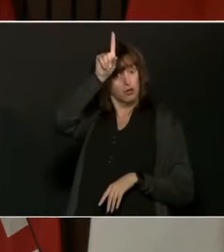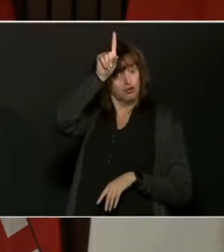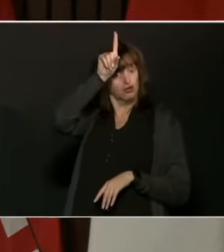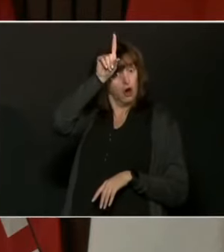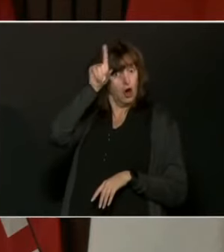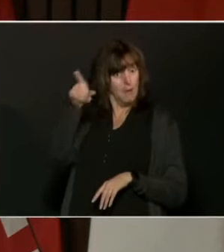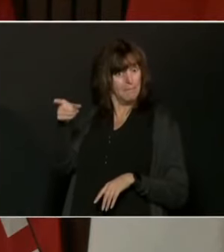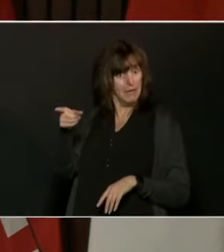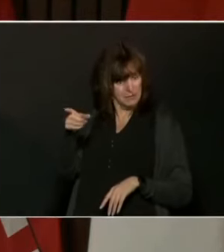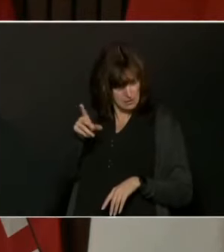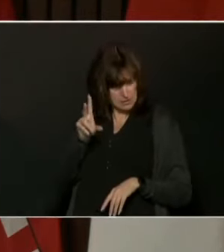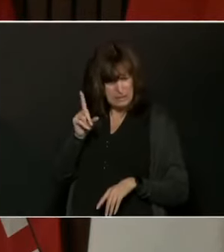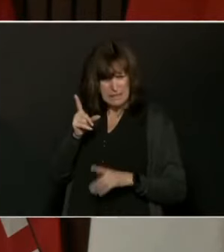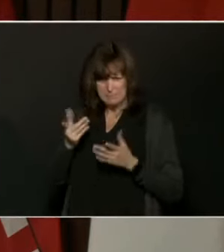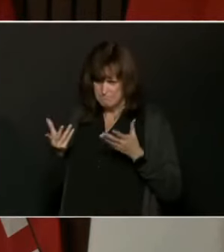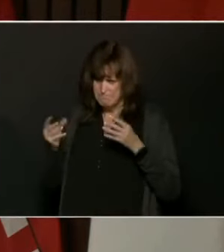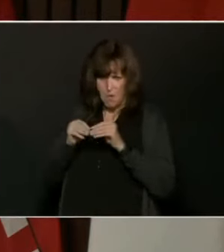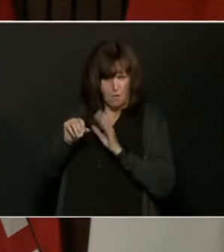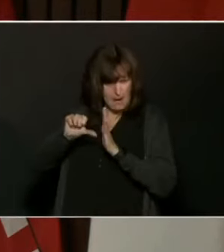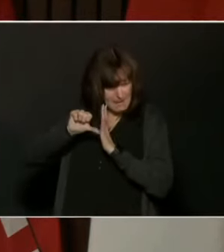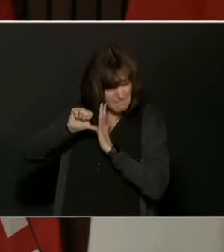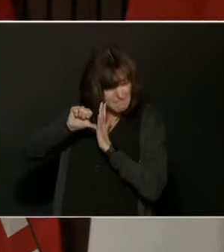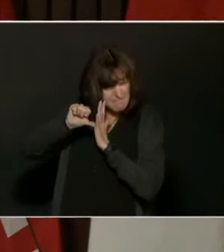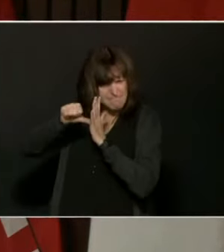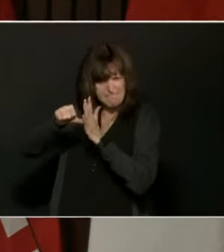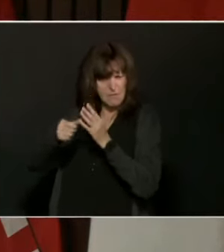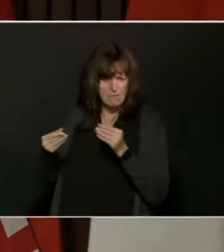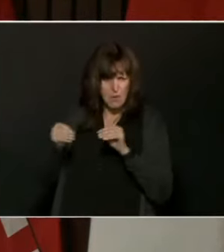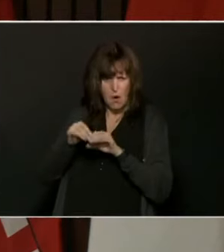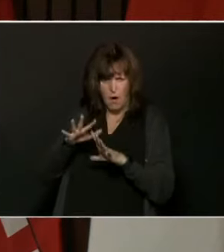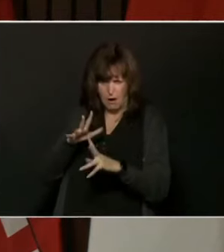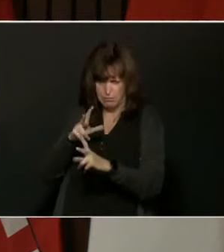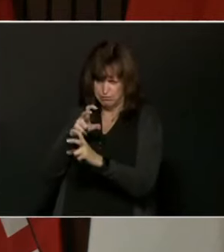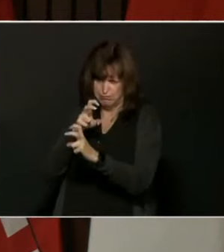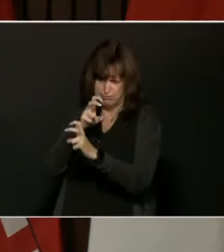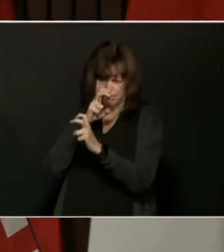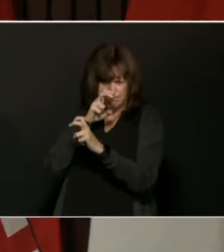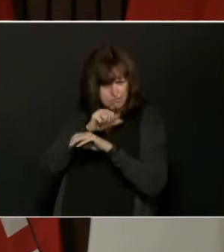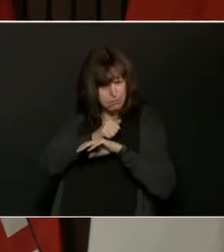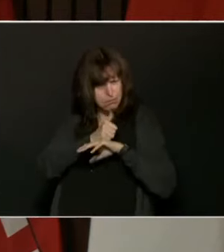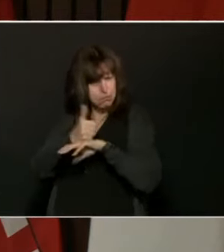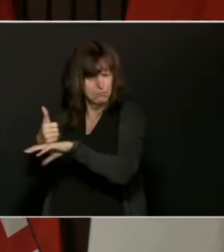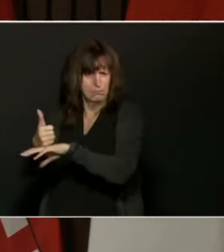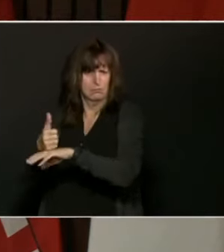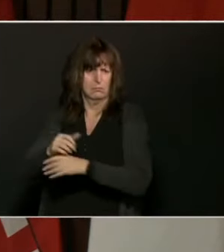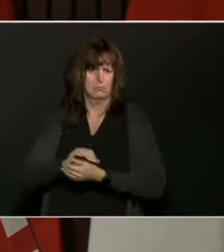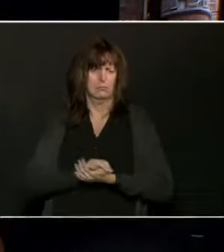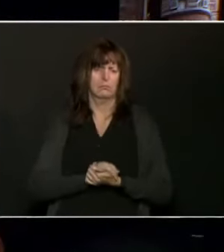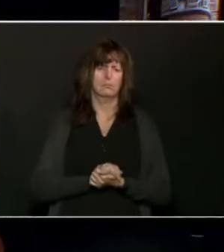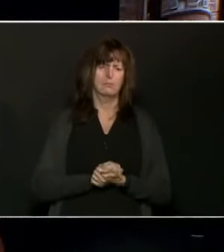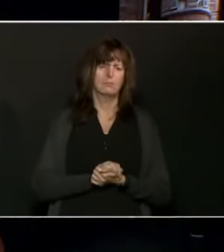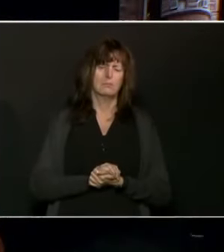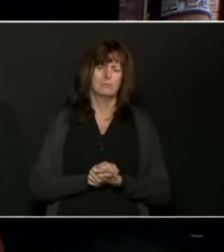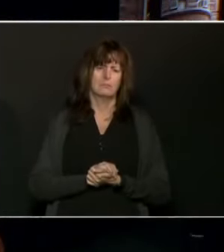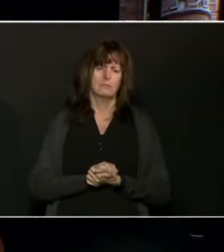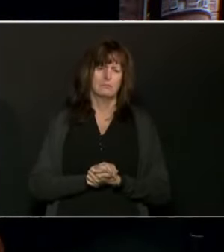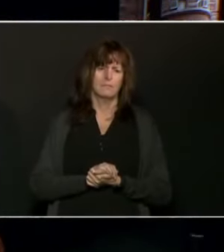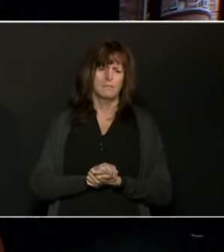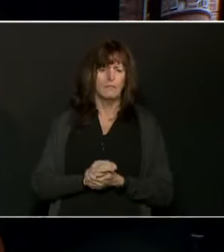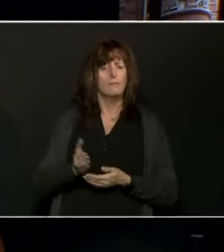COMMUNICATING THAT. AS YOU'VE SEEN, OTHER JURISDICTIONS SUCH AS GERMANY, THEY NEED TO COMMUNICATE EVEN MORE STRONGLY AND PUT MORE